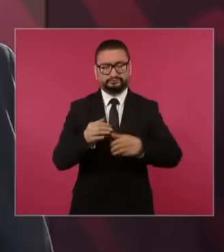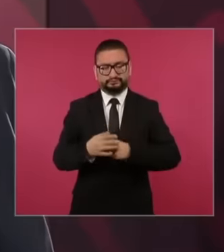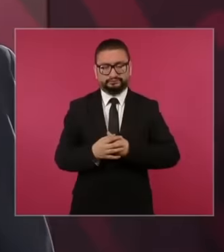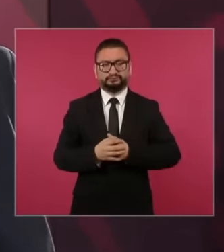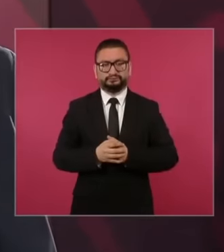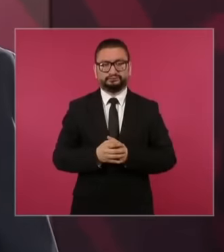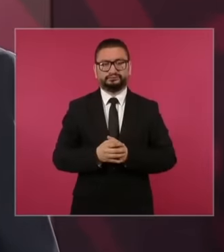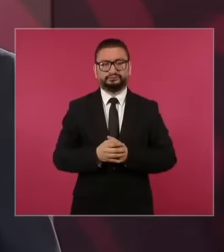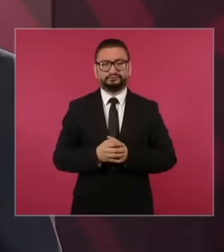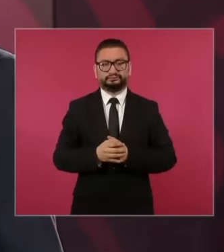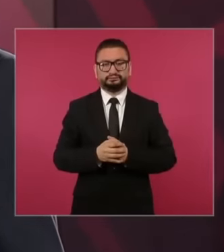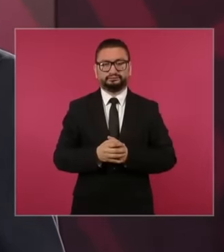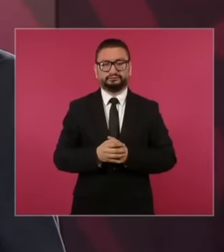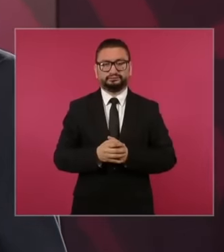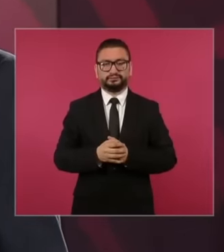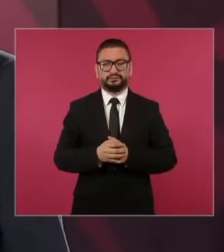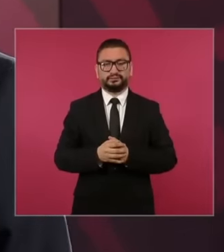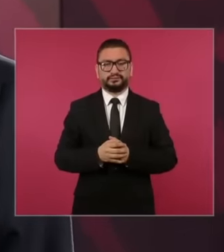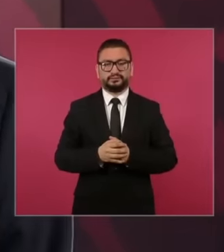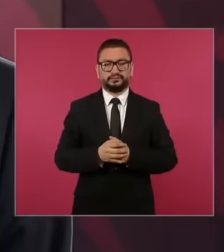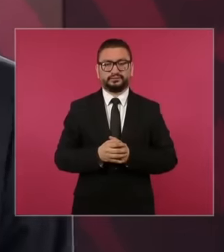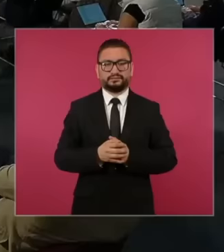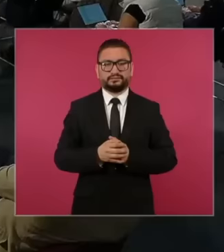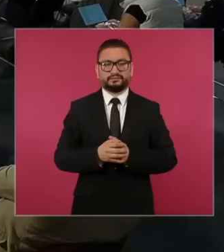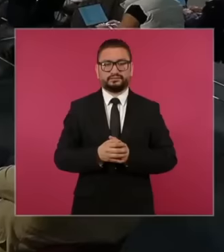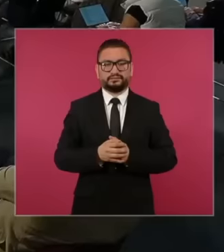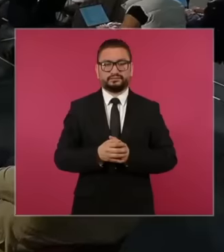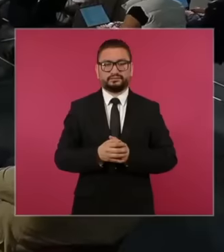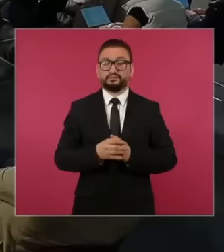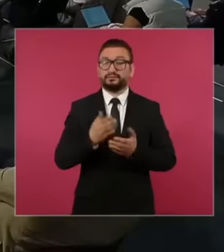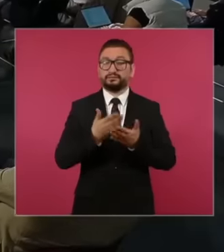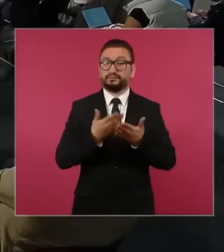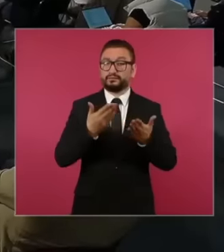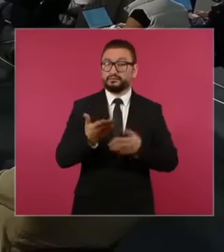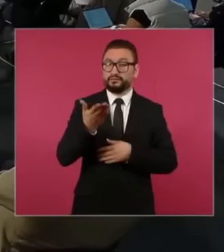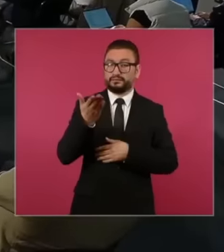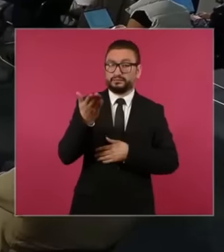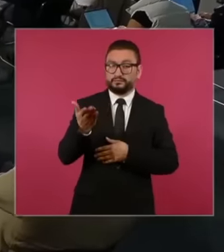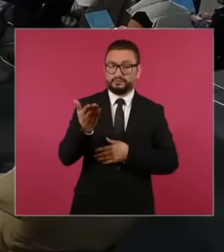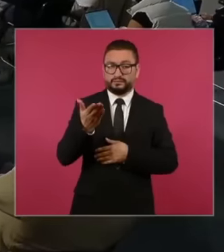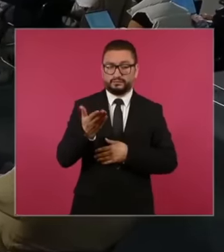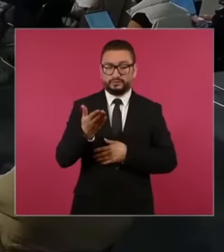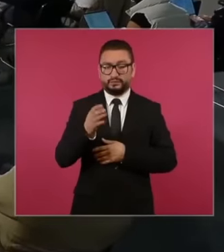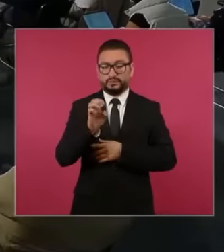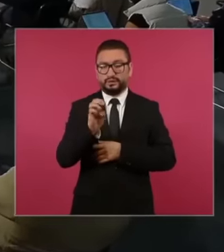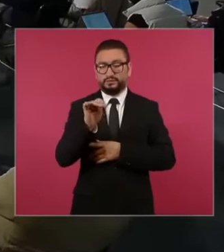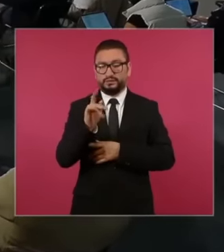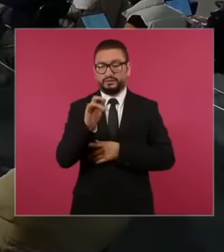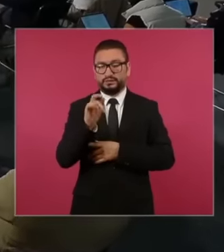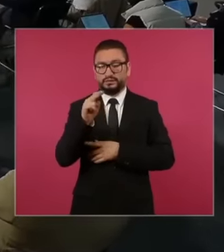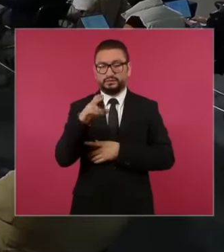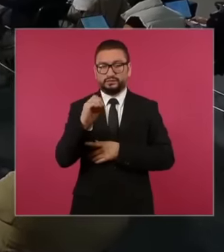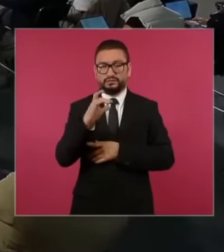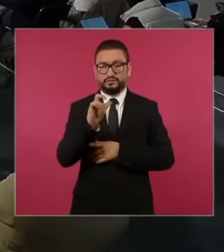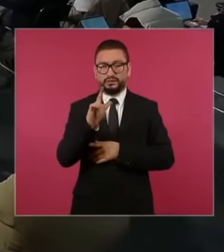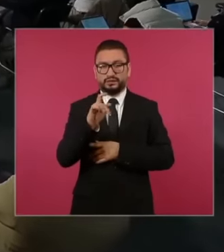program so that we are going to give the floor to Emiliano Calderón, who is the coordinator of this